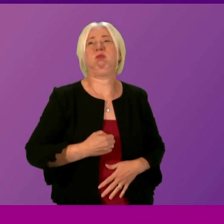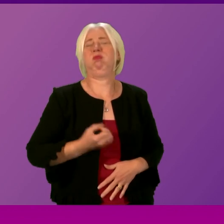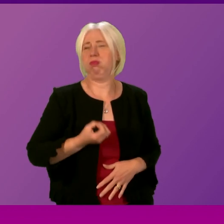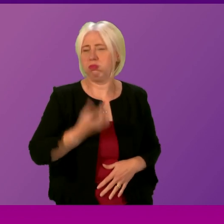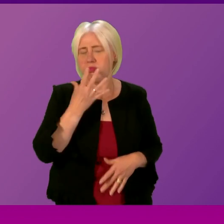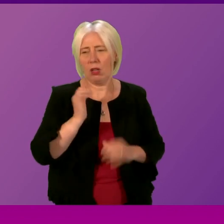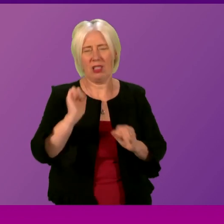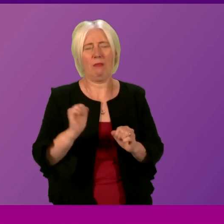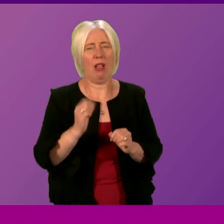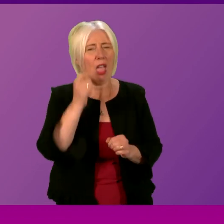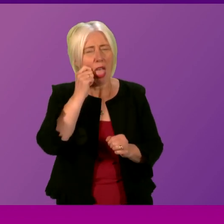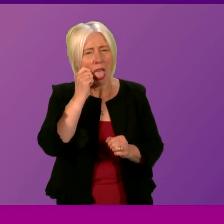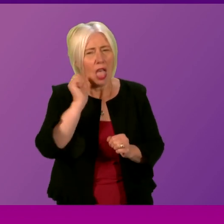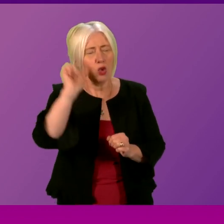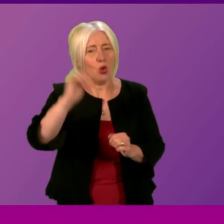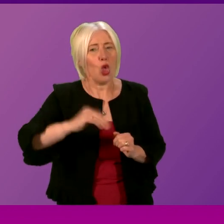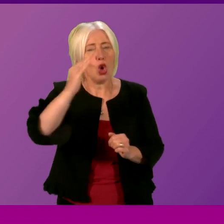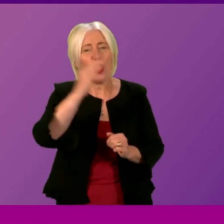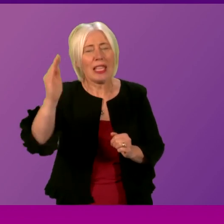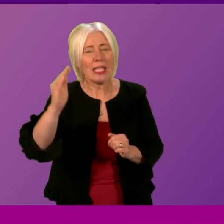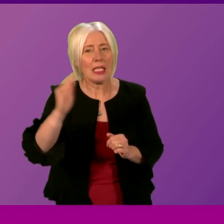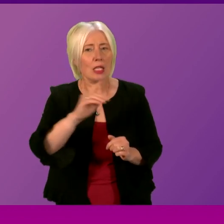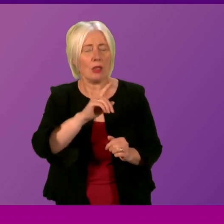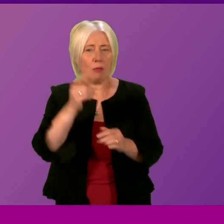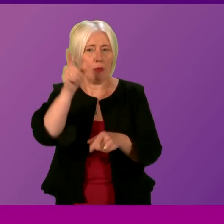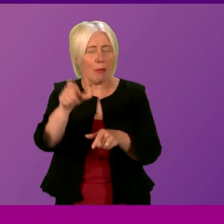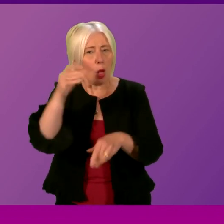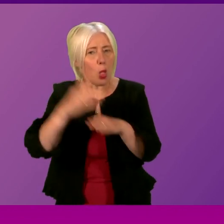it is naive, because we still rely on oil and gas; and it would be a hammer blow